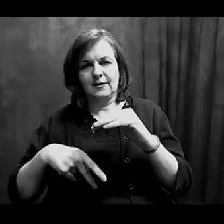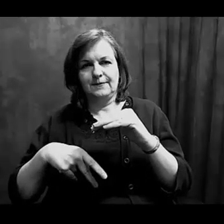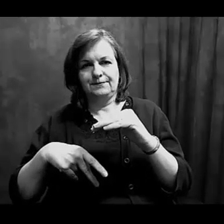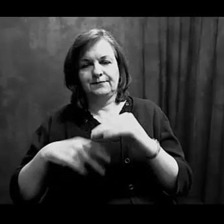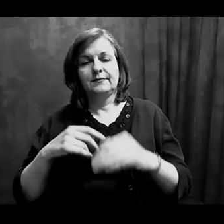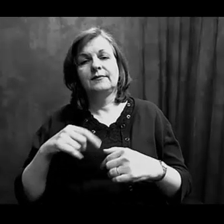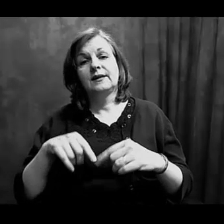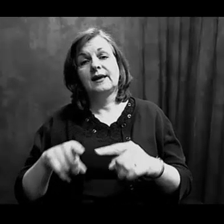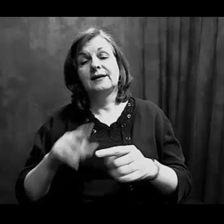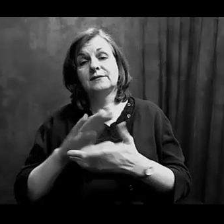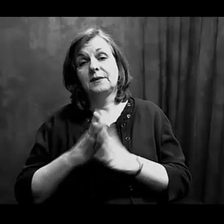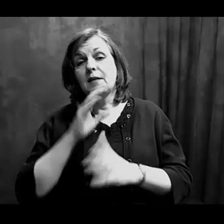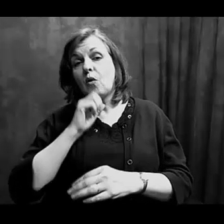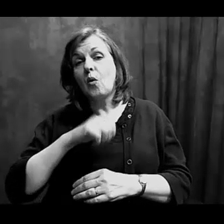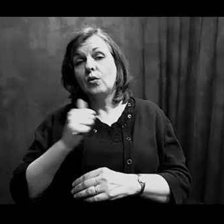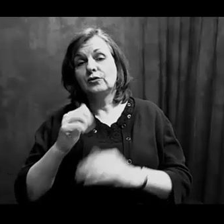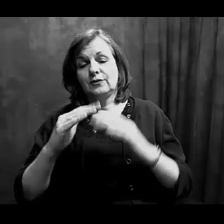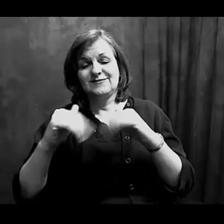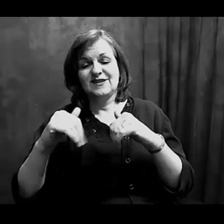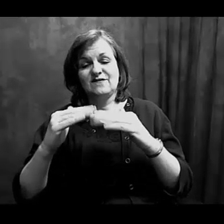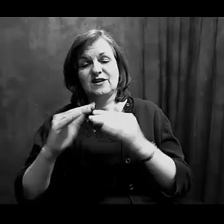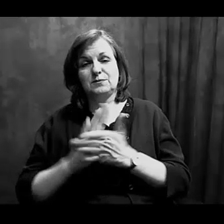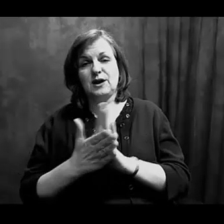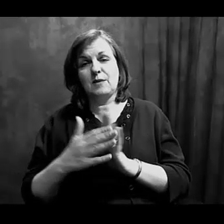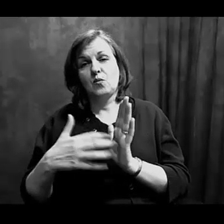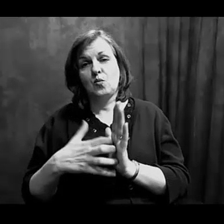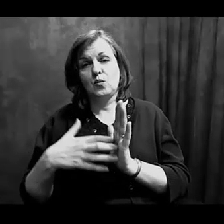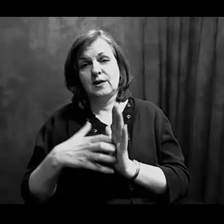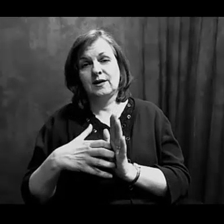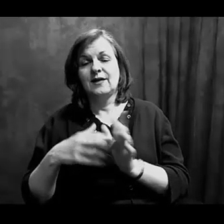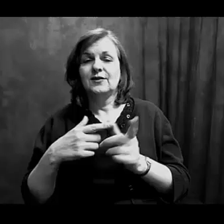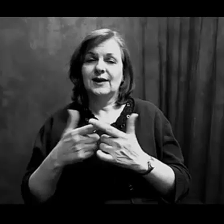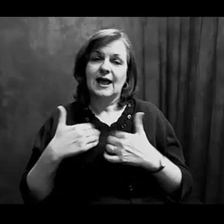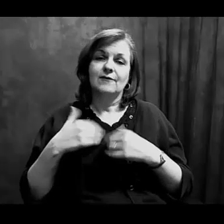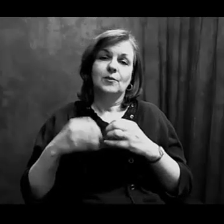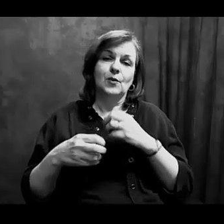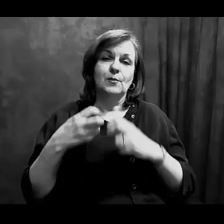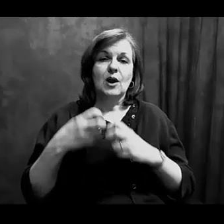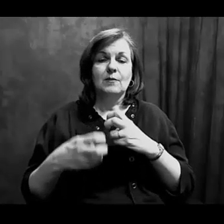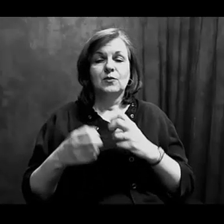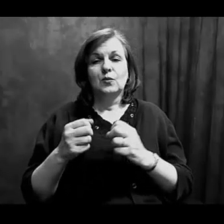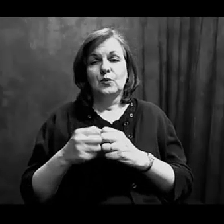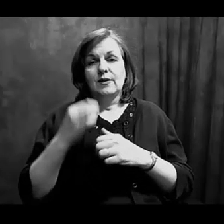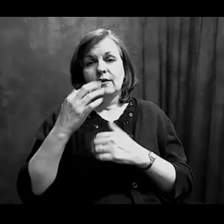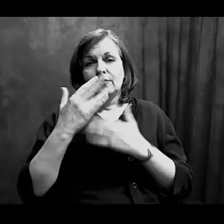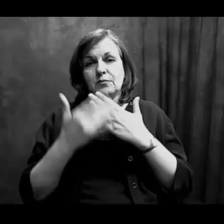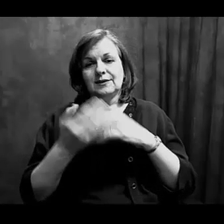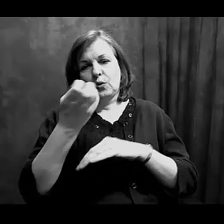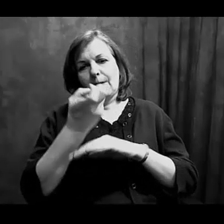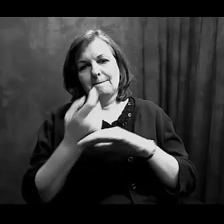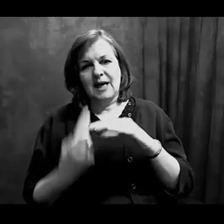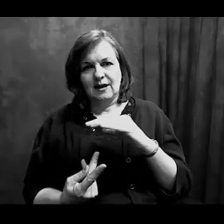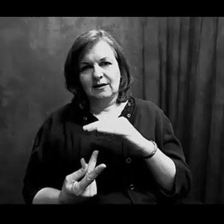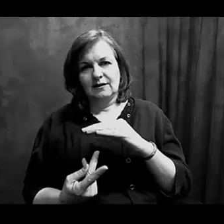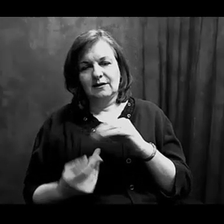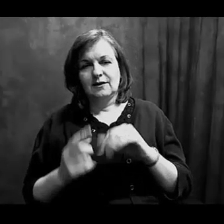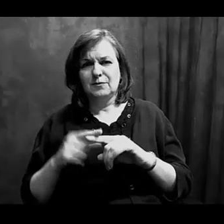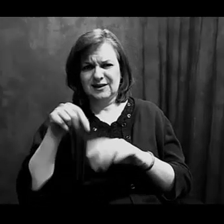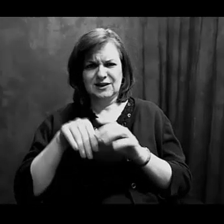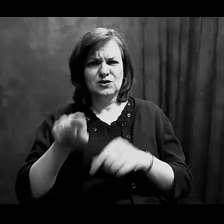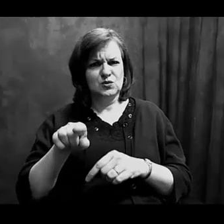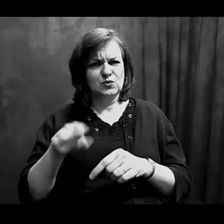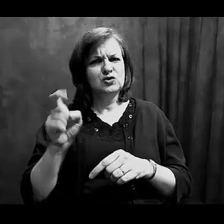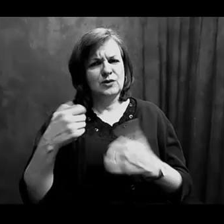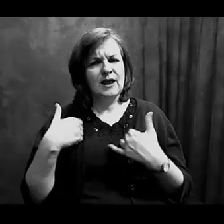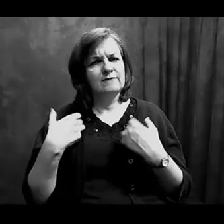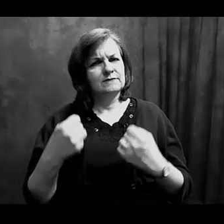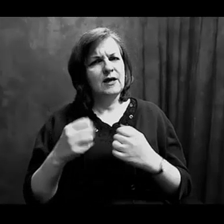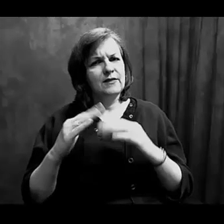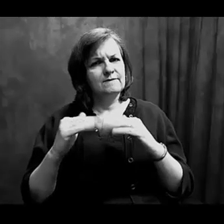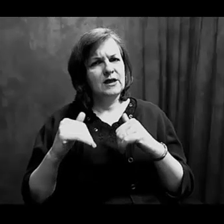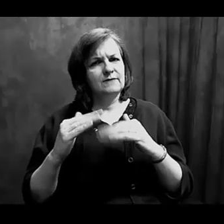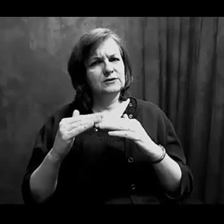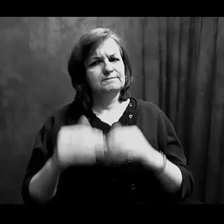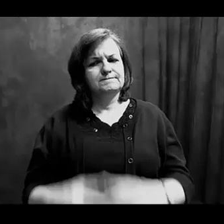these valves weaken as we said and we have more complications with this - but in you they should be good and healthy!